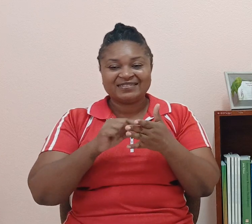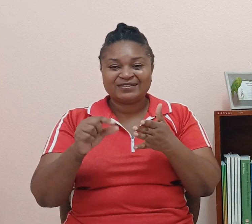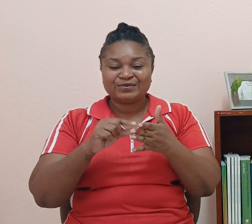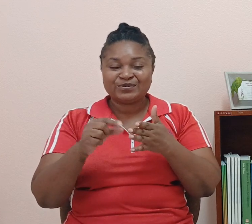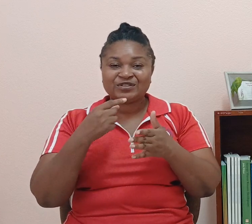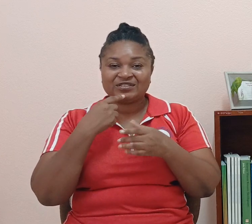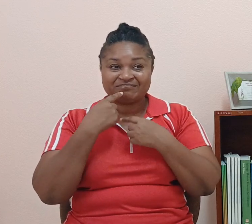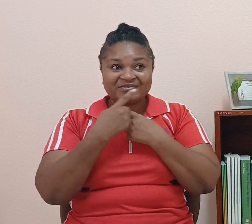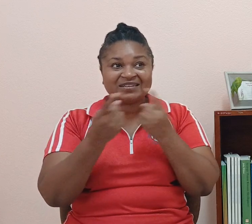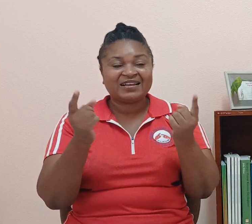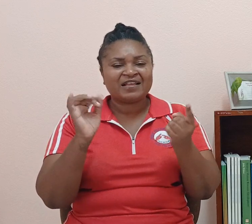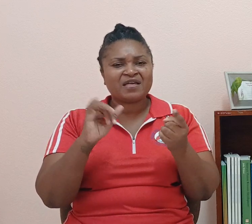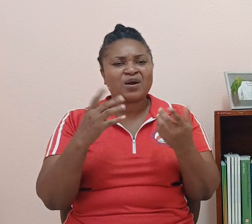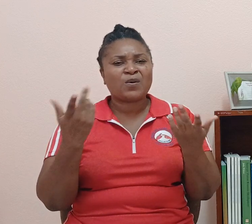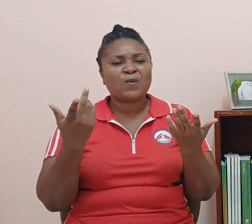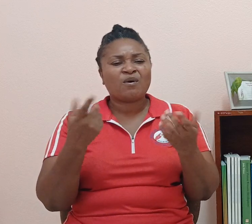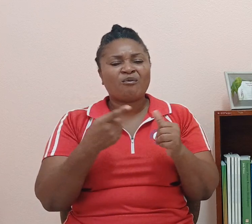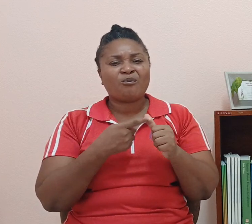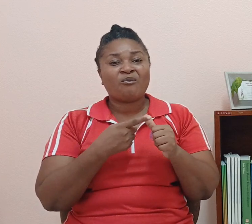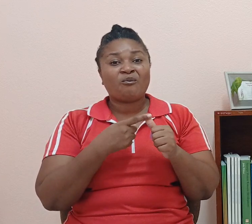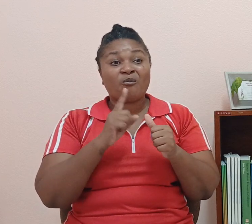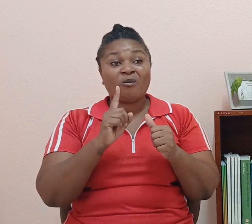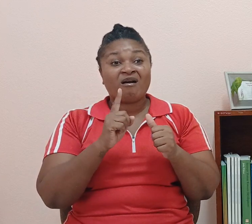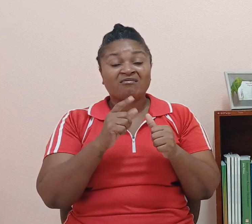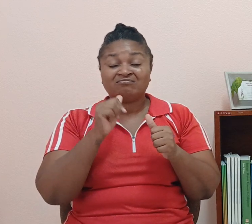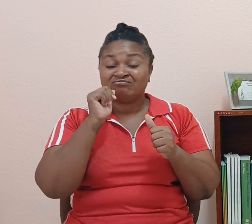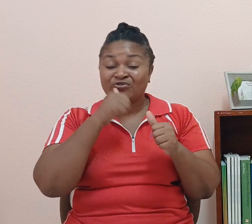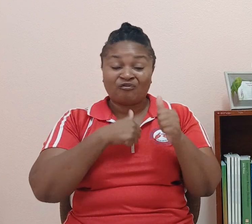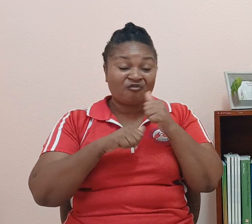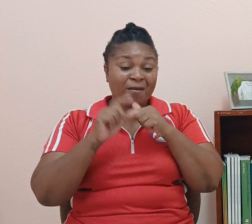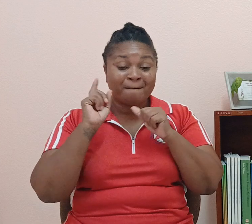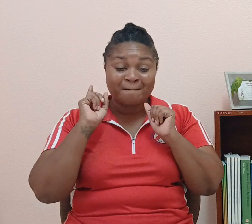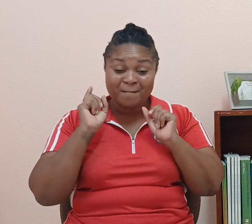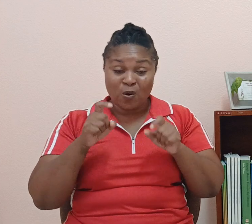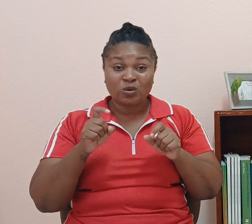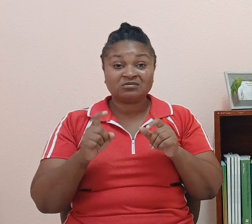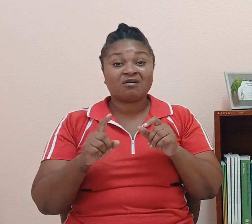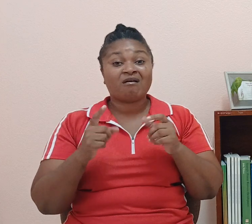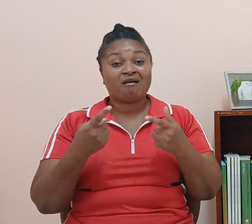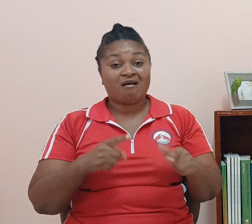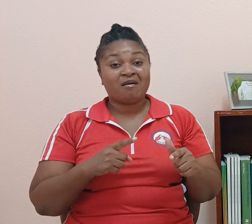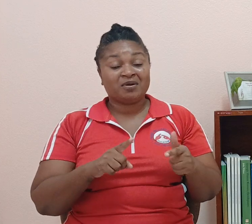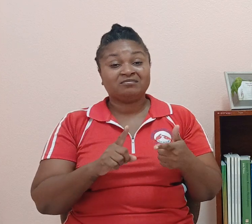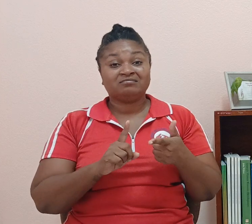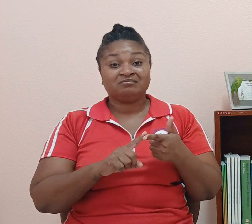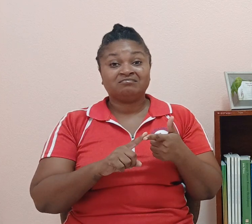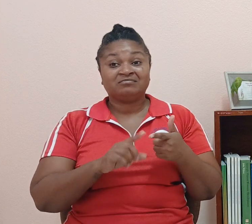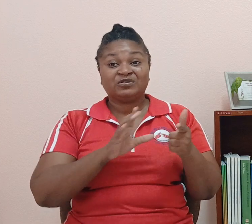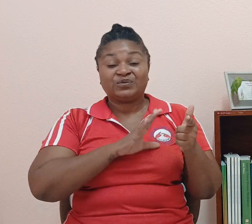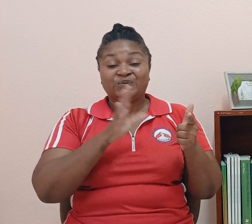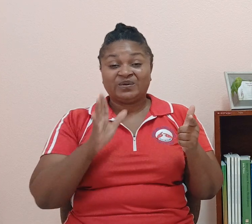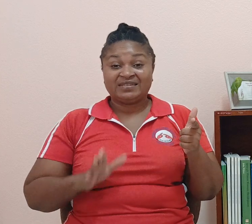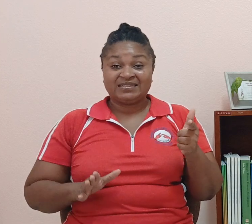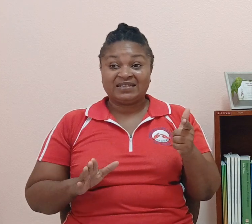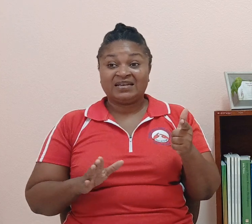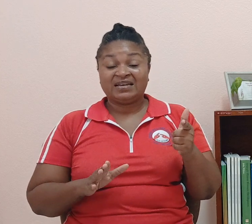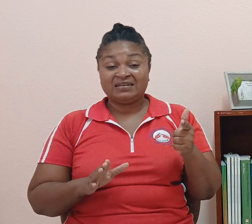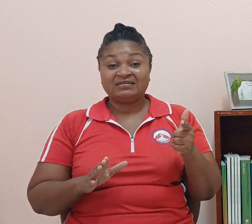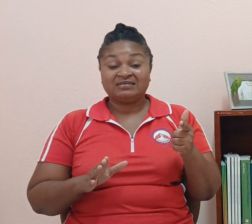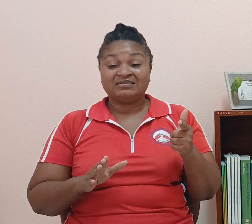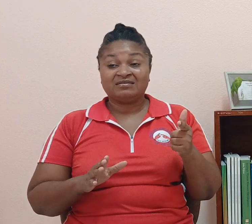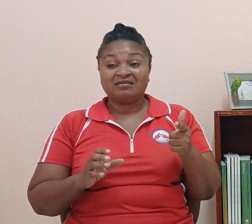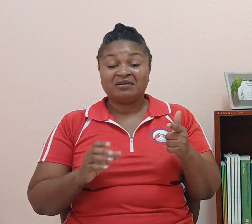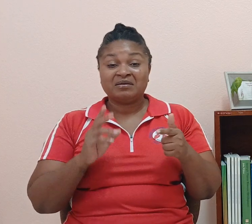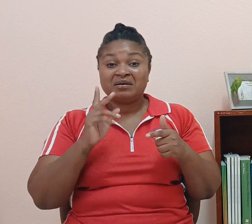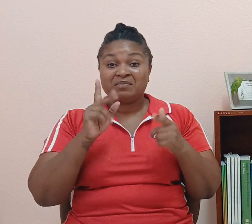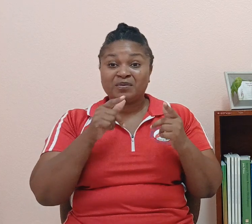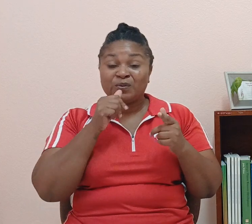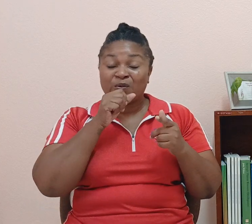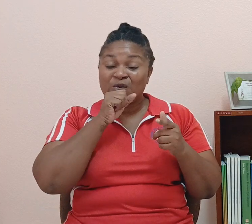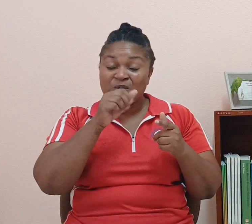1. Suffering will come and the saints/godly will suffer persecution.